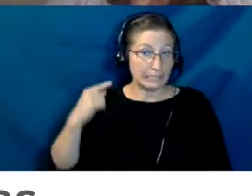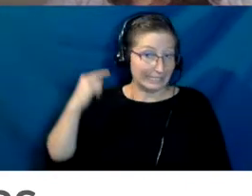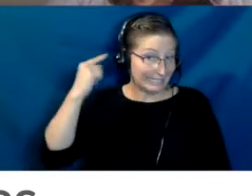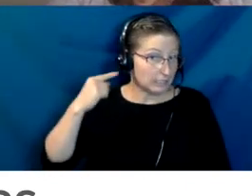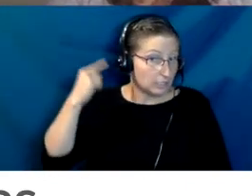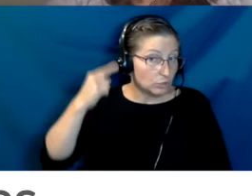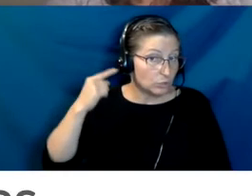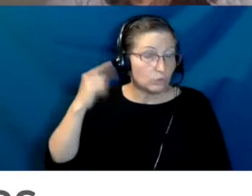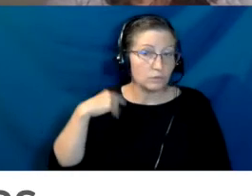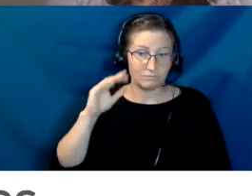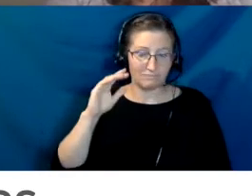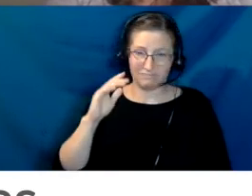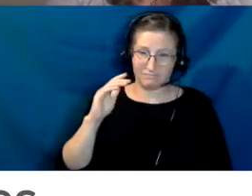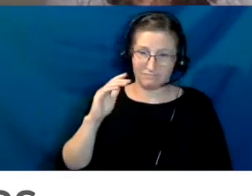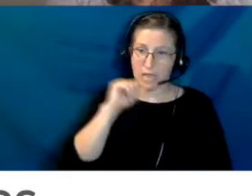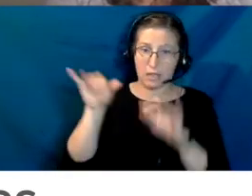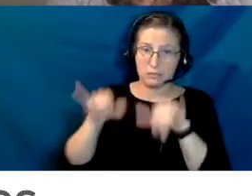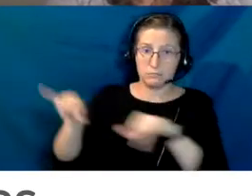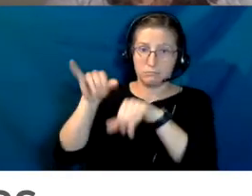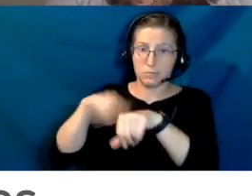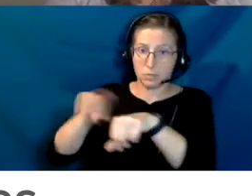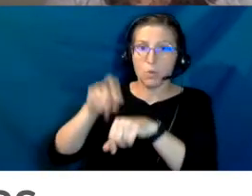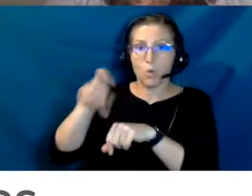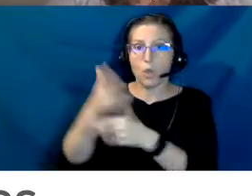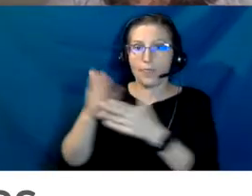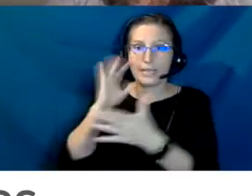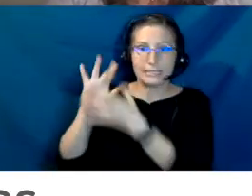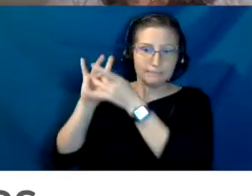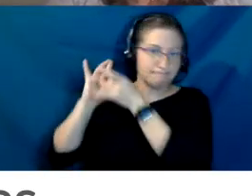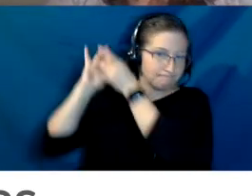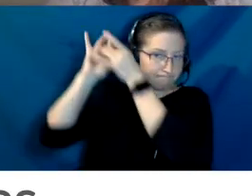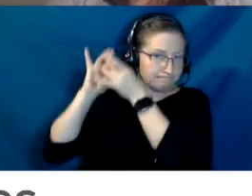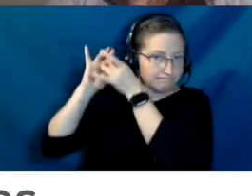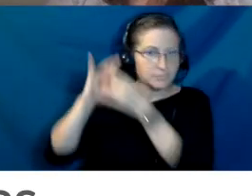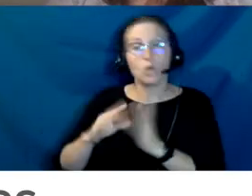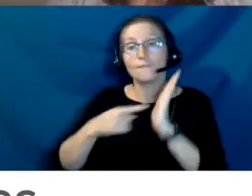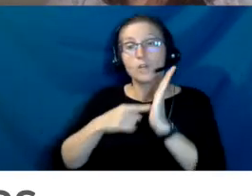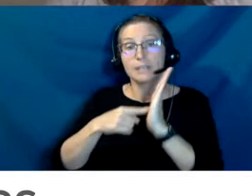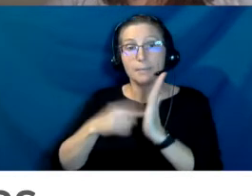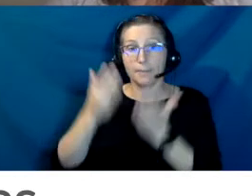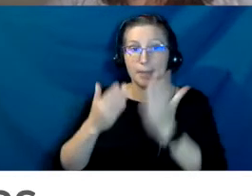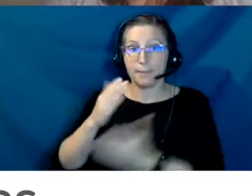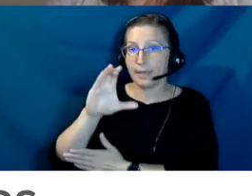abnormal appearance of the ears and associated structures. So for example, a child might